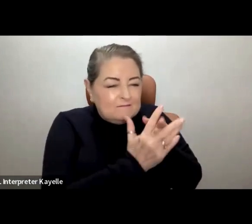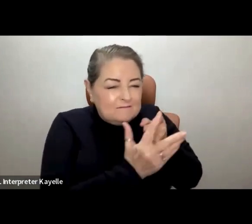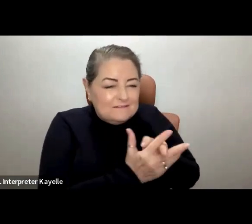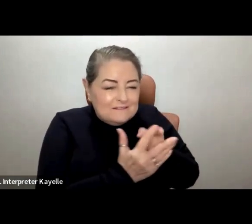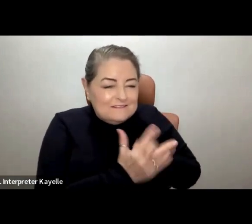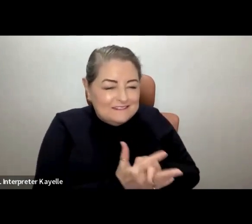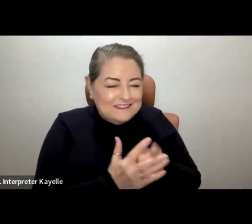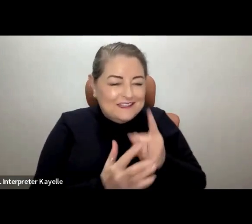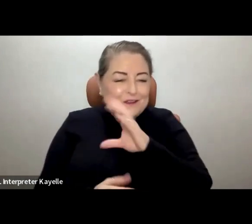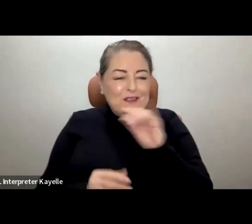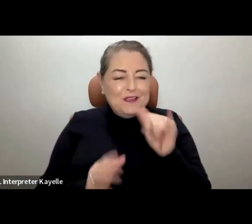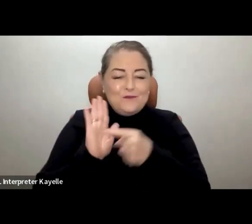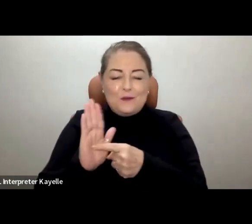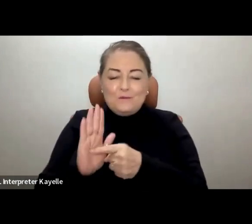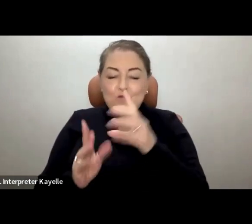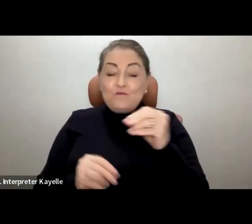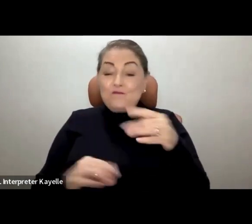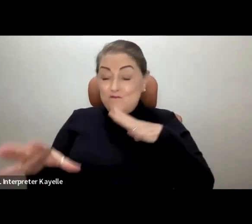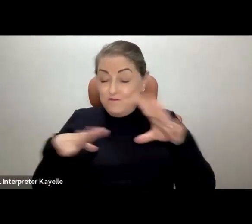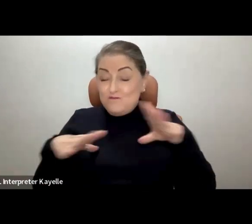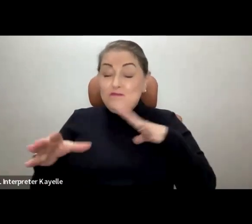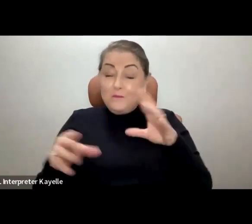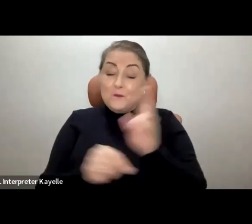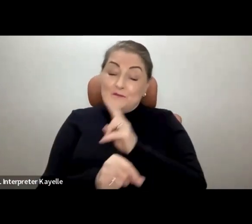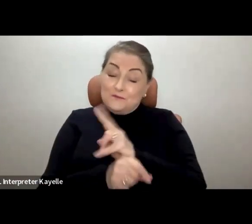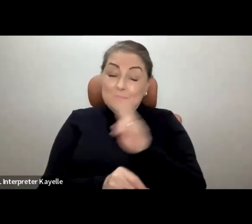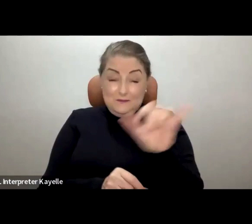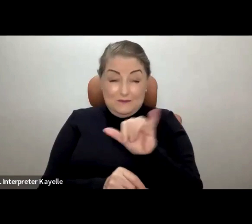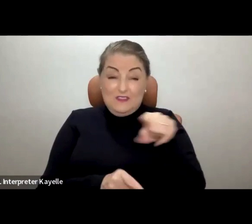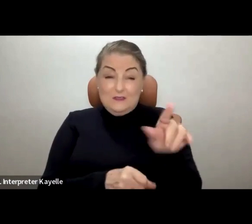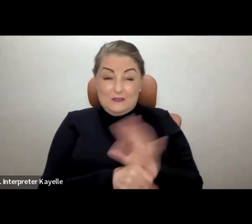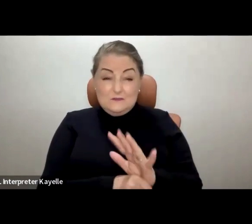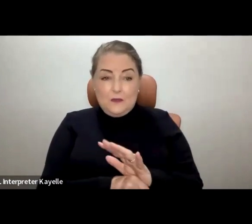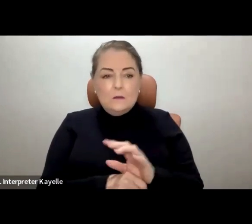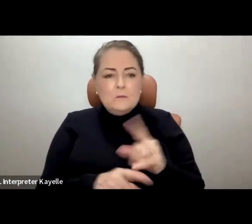Hollywood has really used, like in this film, actors have